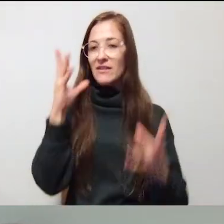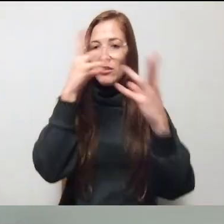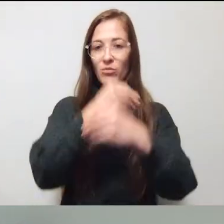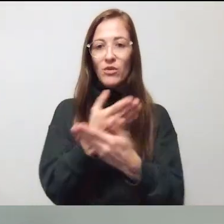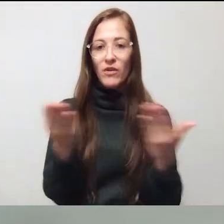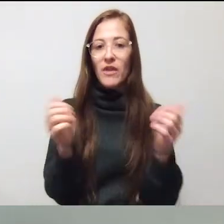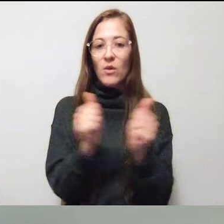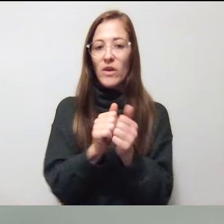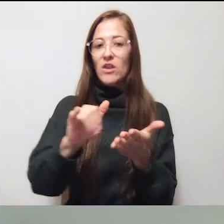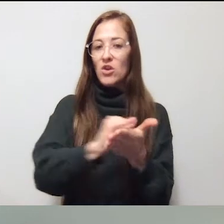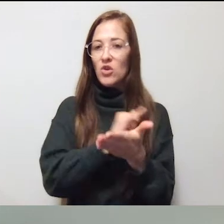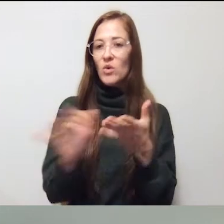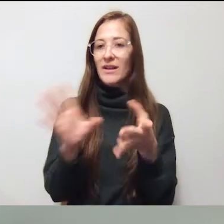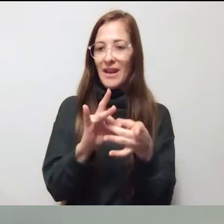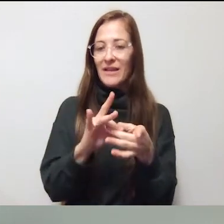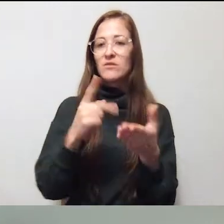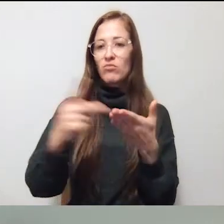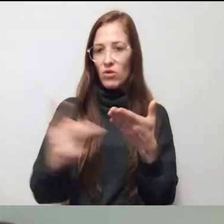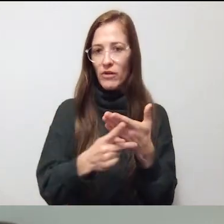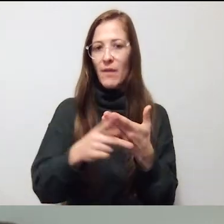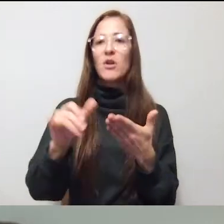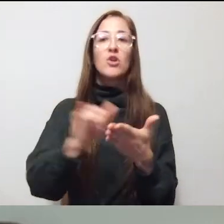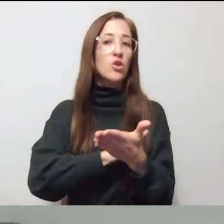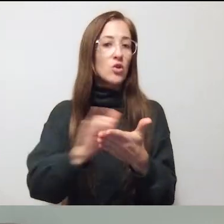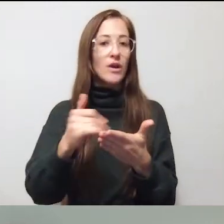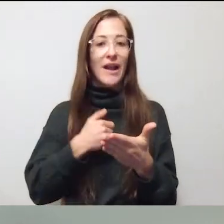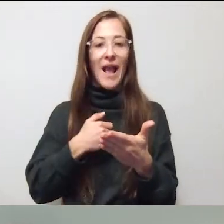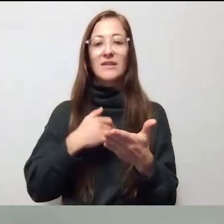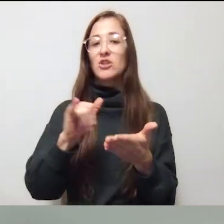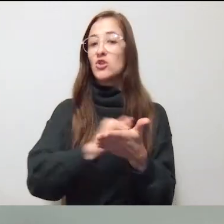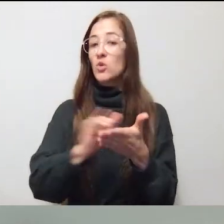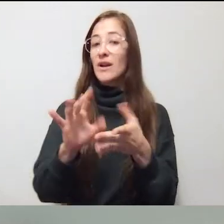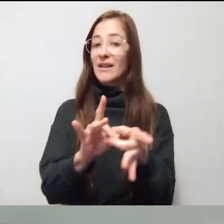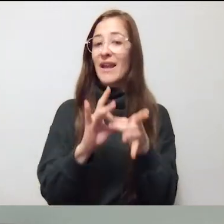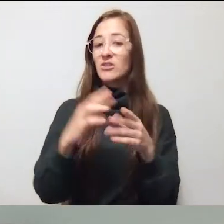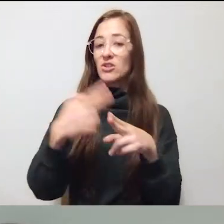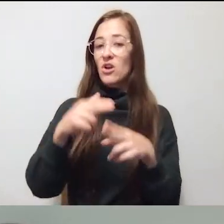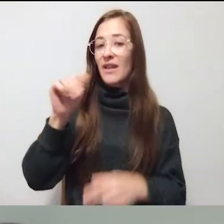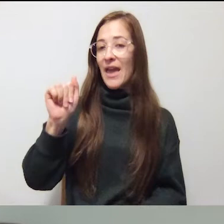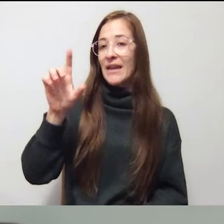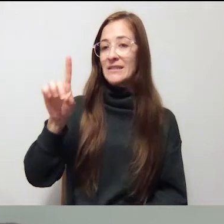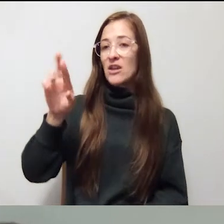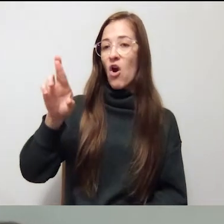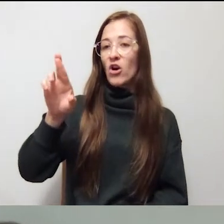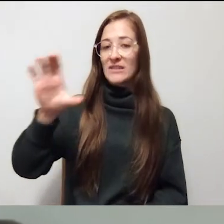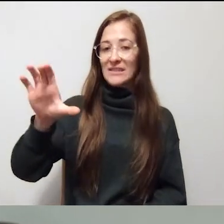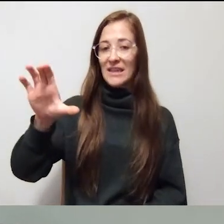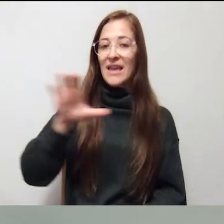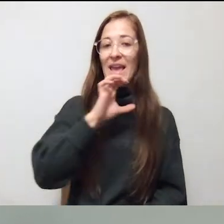So New York State actually houses their New York Connects program is called an ADRC, it's an Aging and Disability Resource Center,